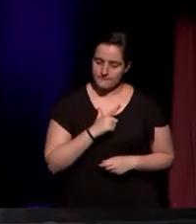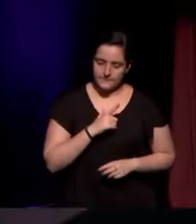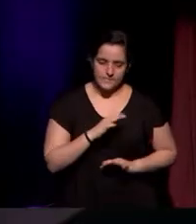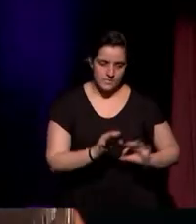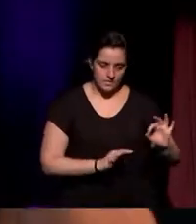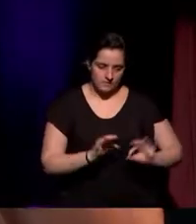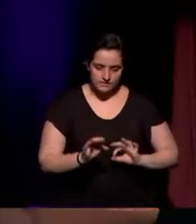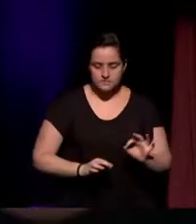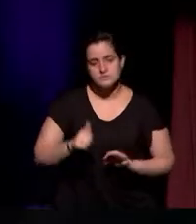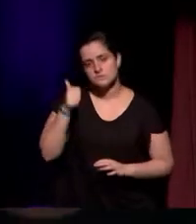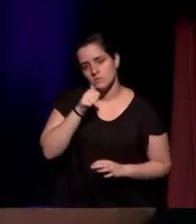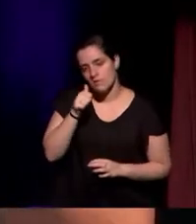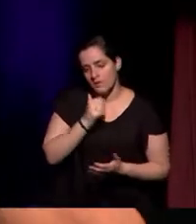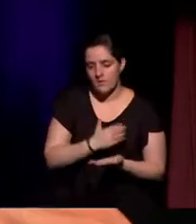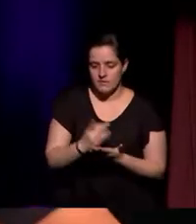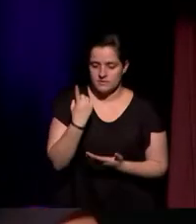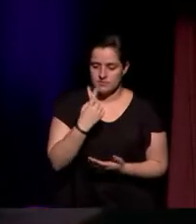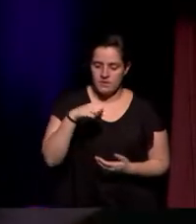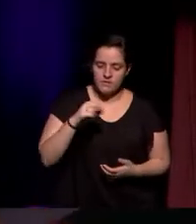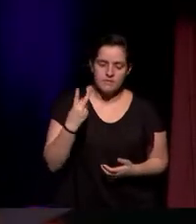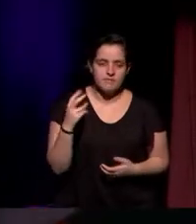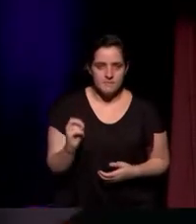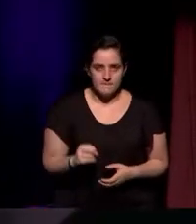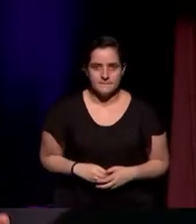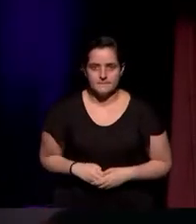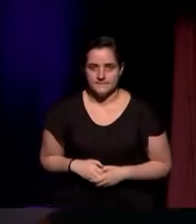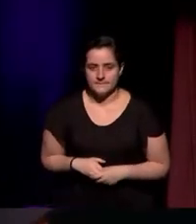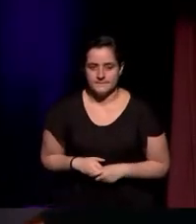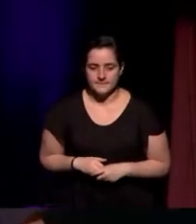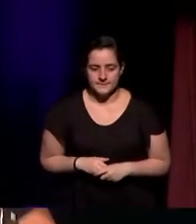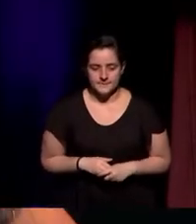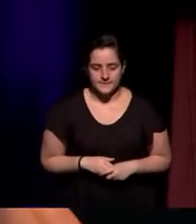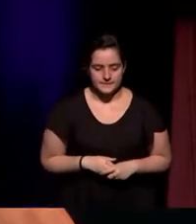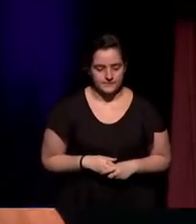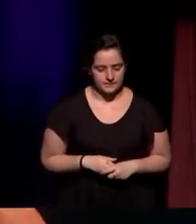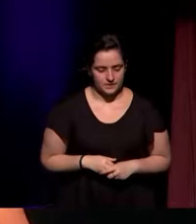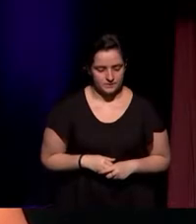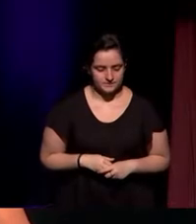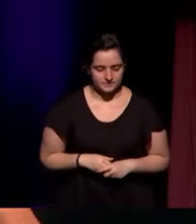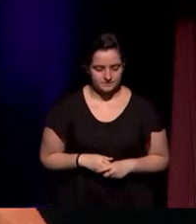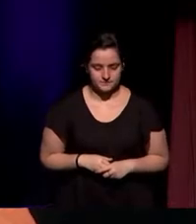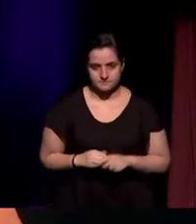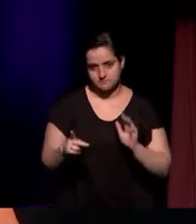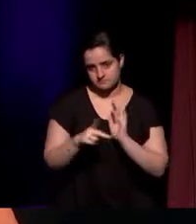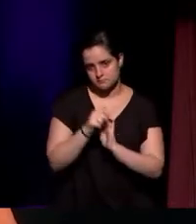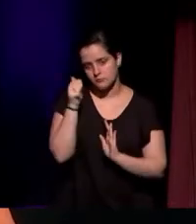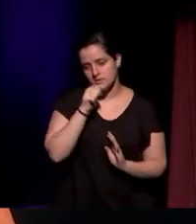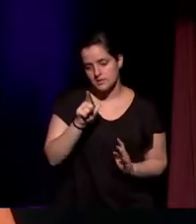it begins in 1920, from Lebanese Christians,